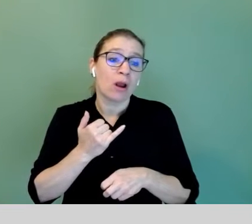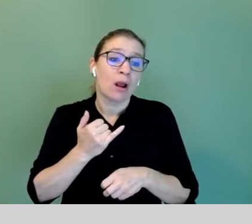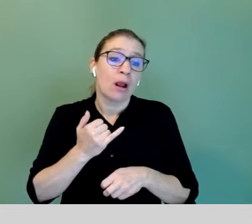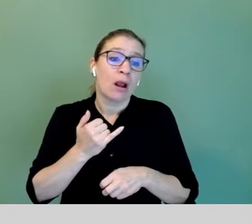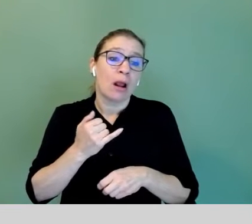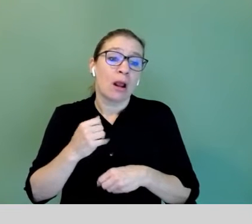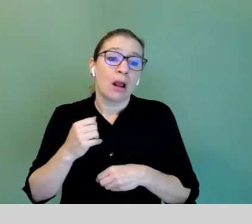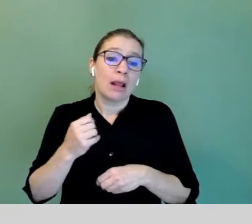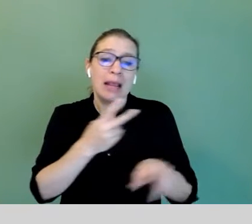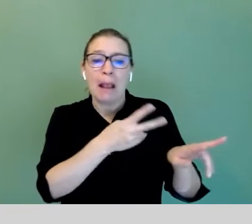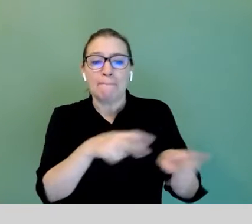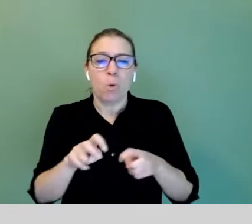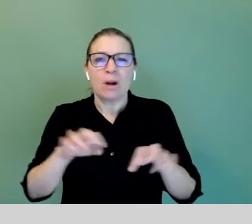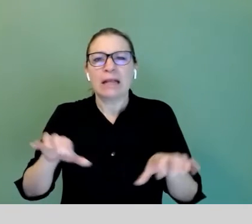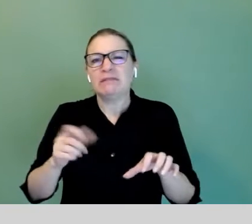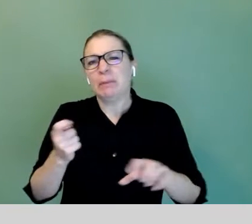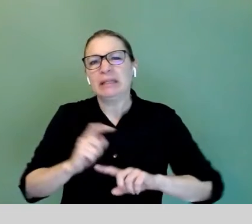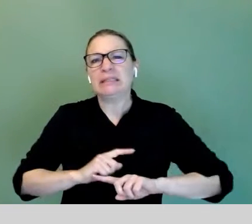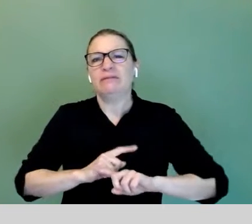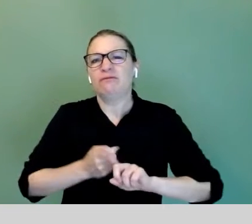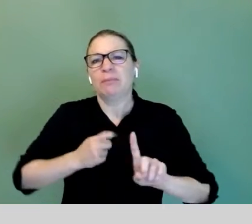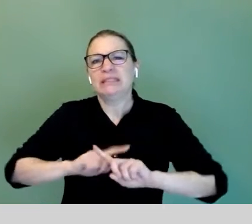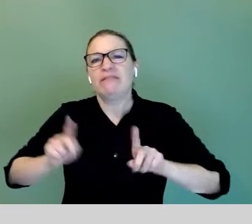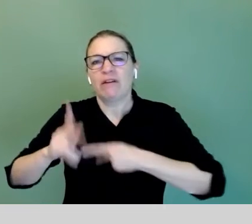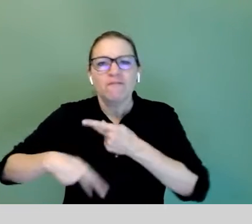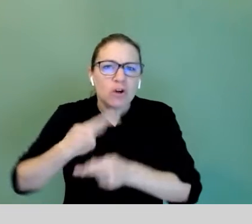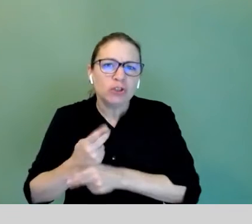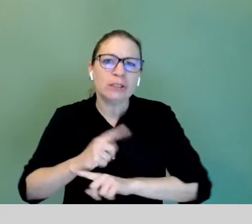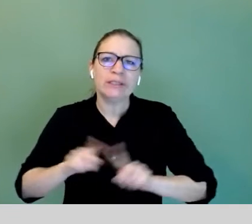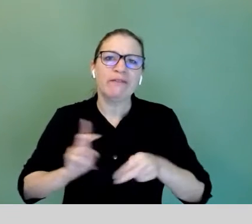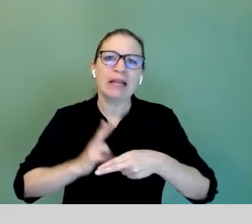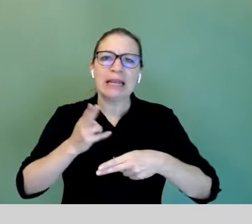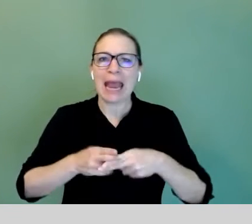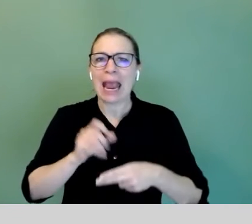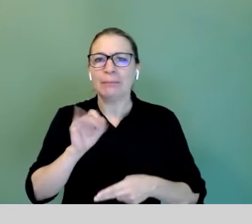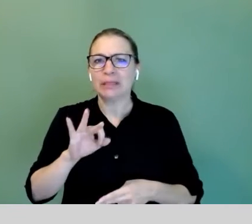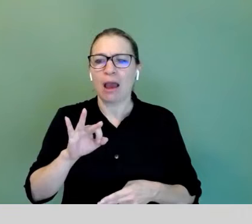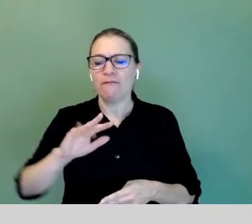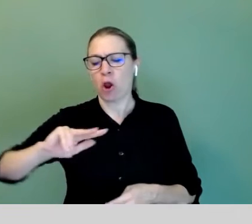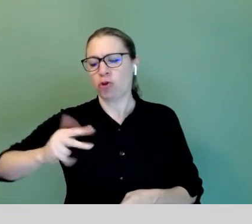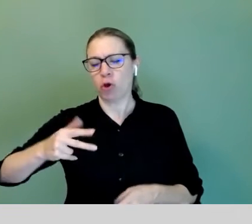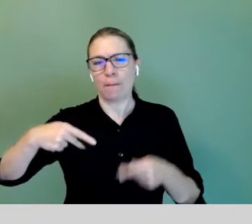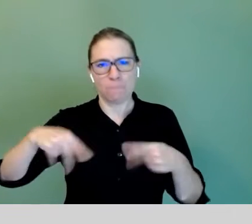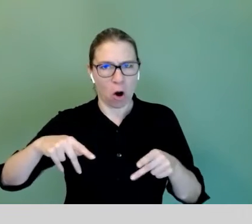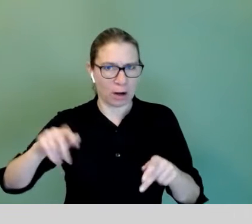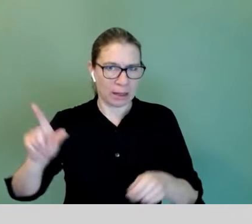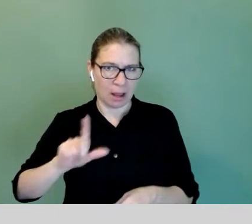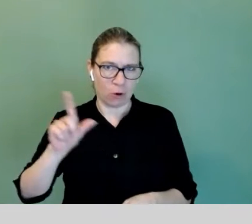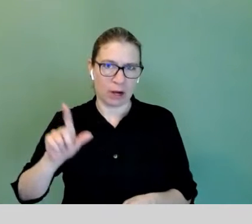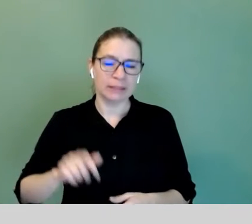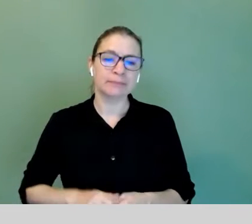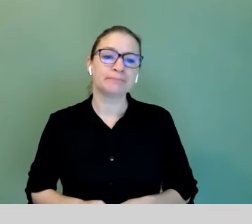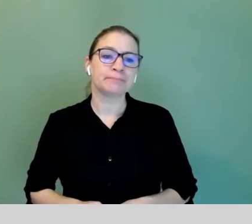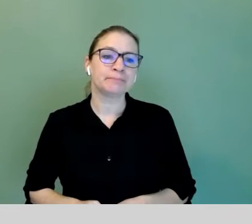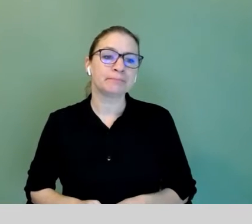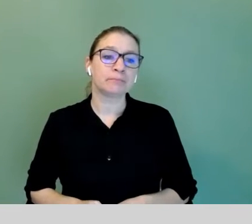that import alternatively different versions or different names of third-party libraries.